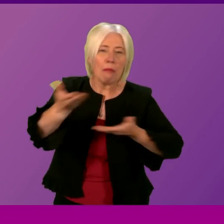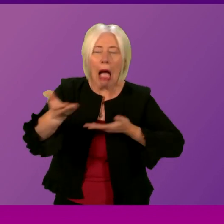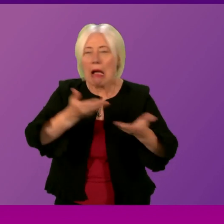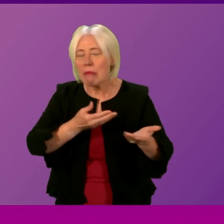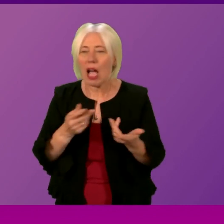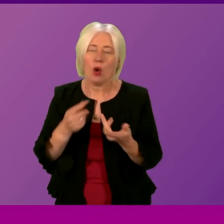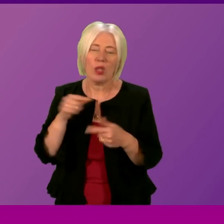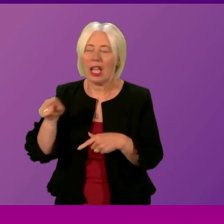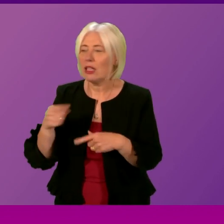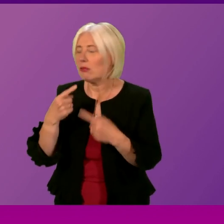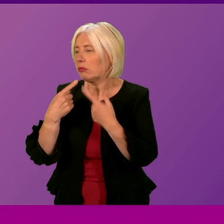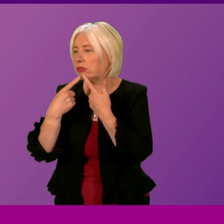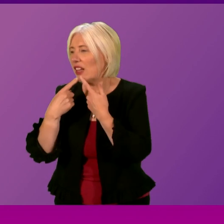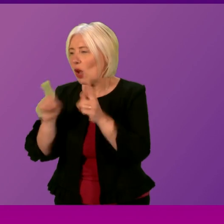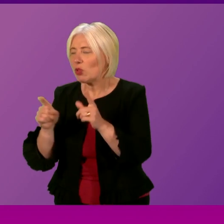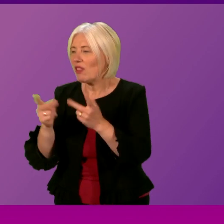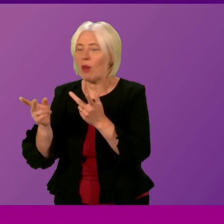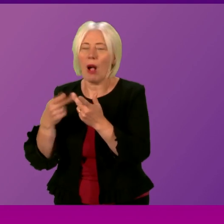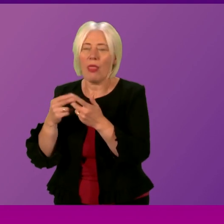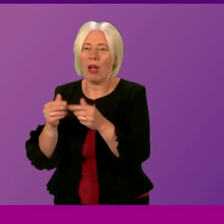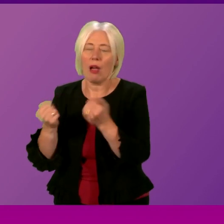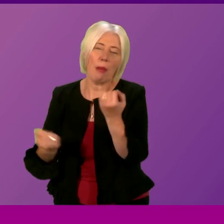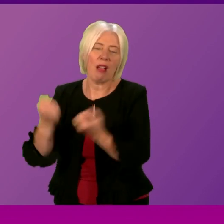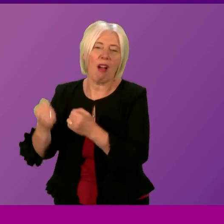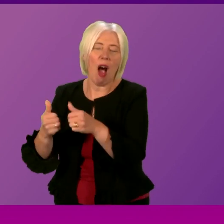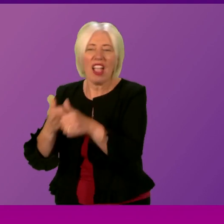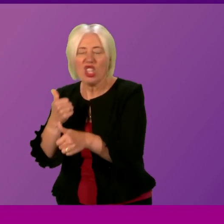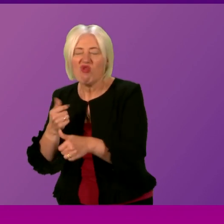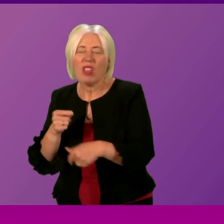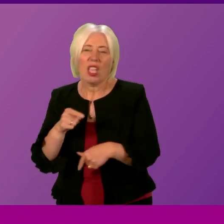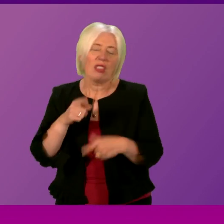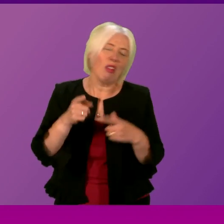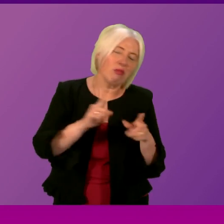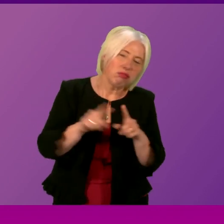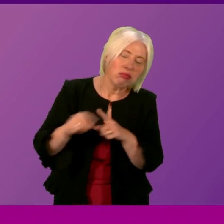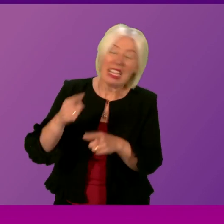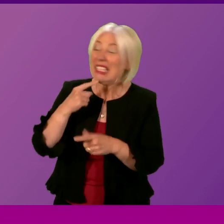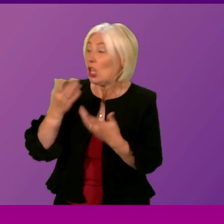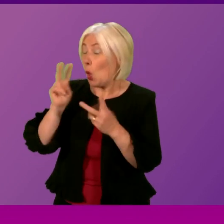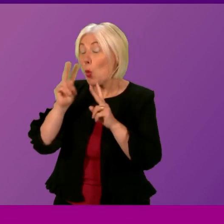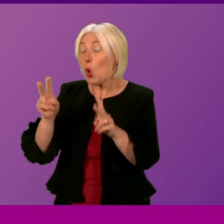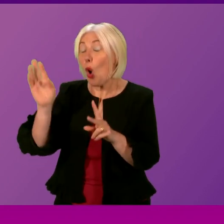“The government announcement is welcome as it provides the clarity the industry has been asking for and recognises that all low-emission and affordable